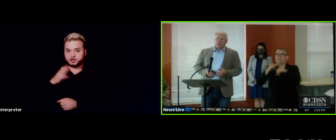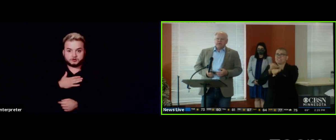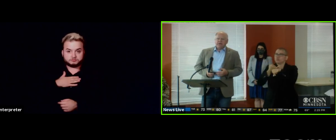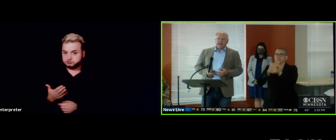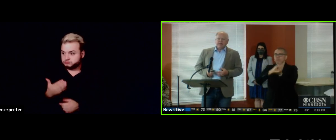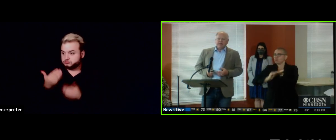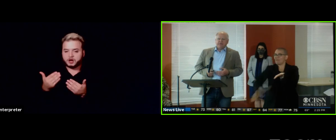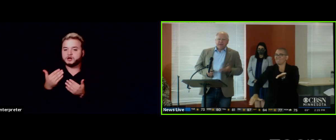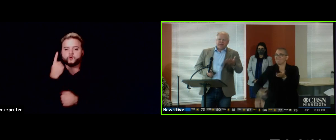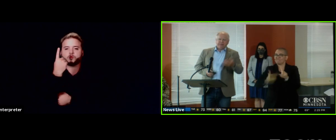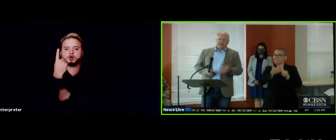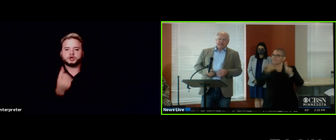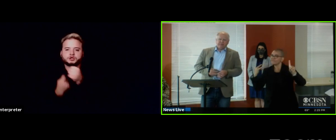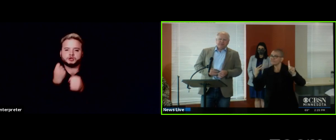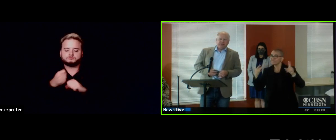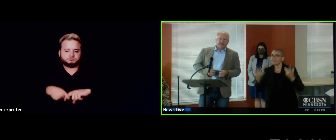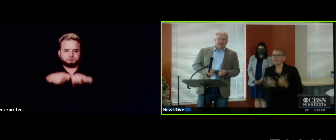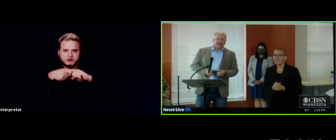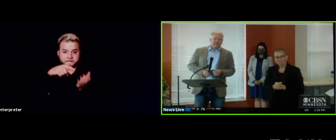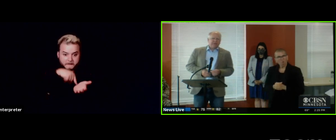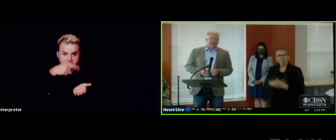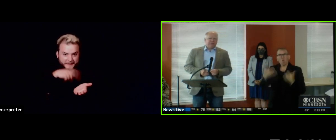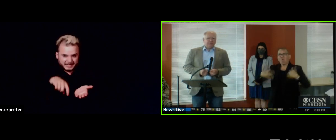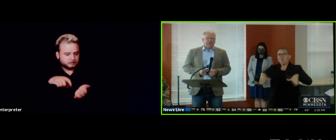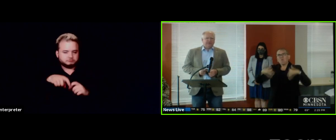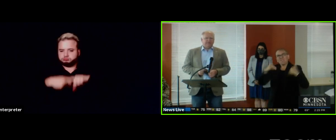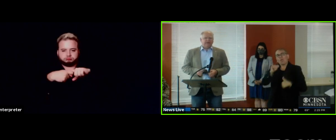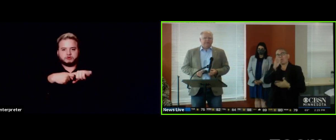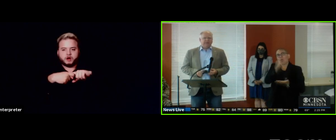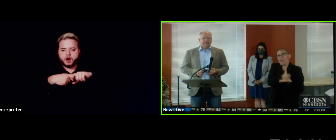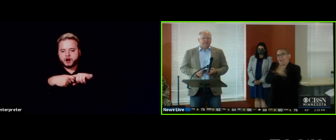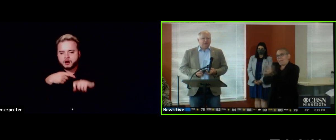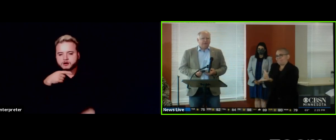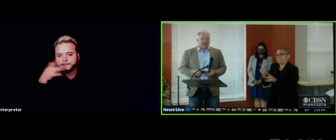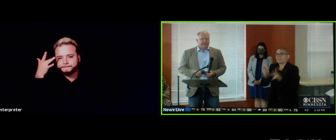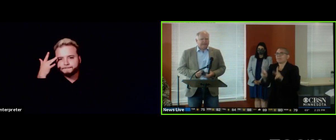to that but it'll stay in that place of protecting especially those being evicted because of